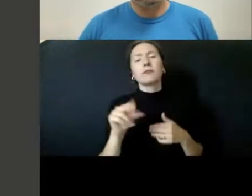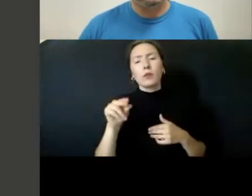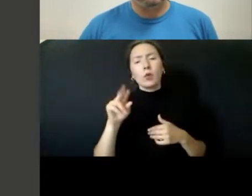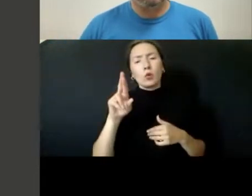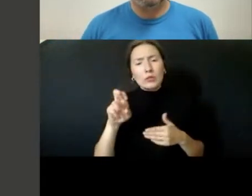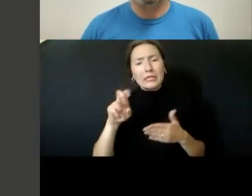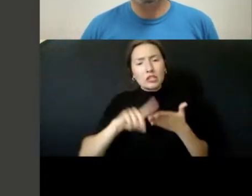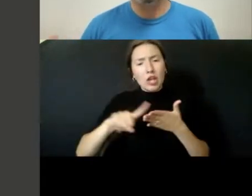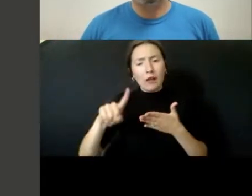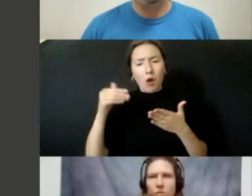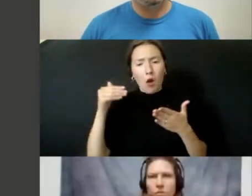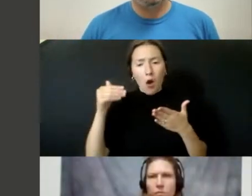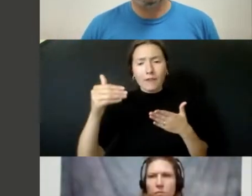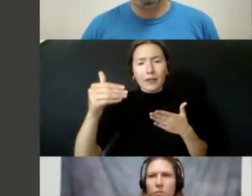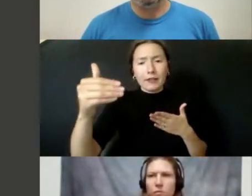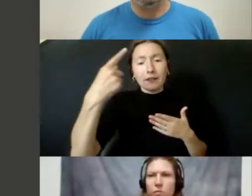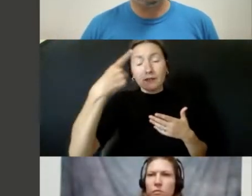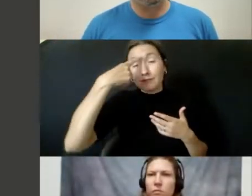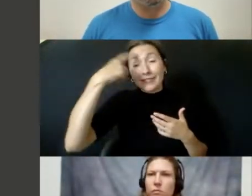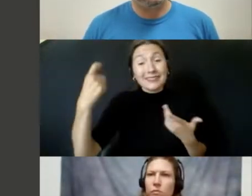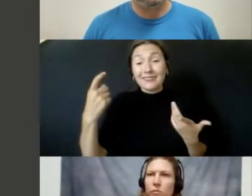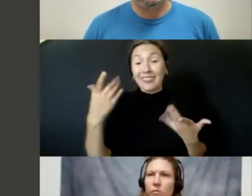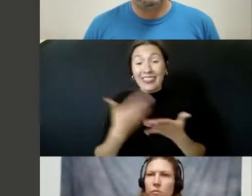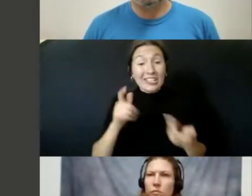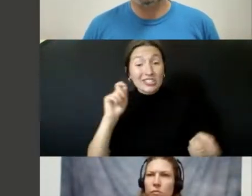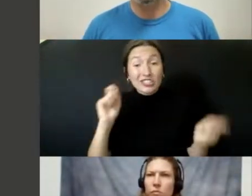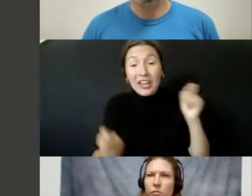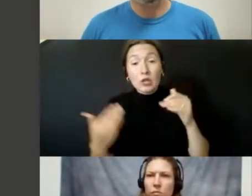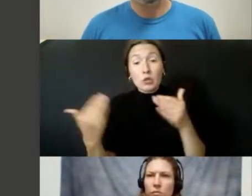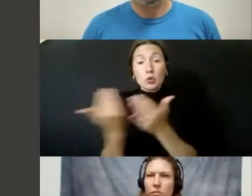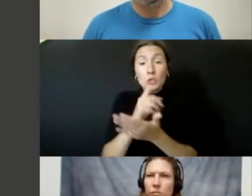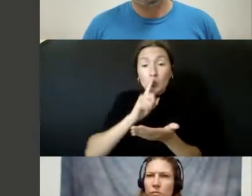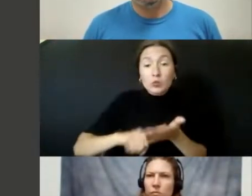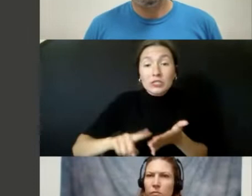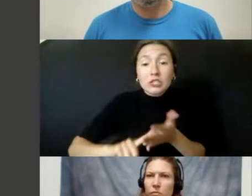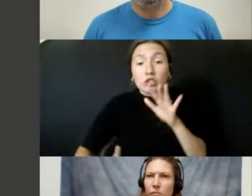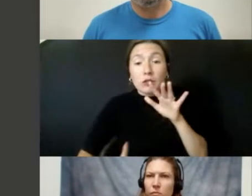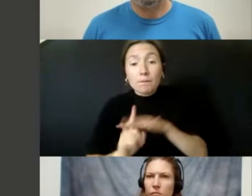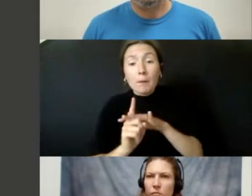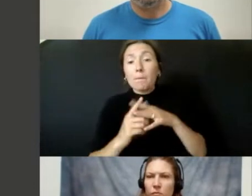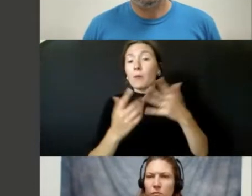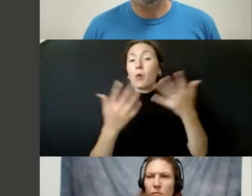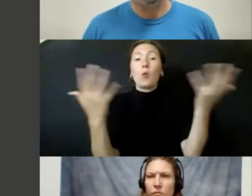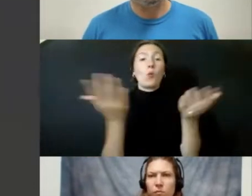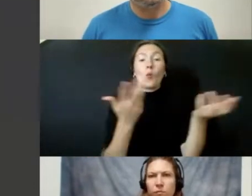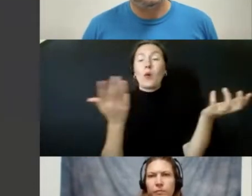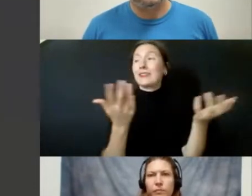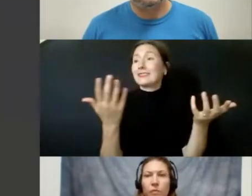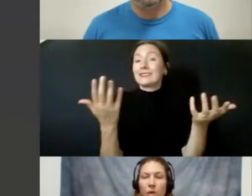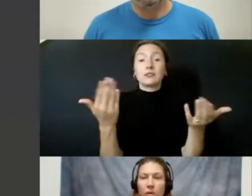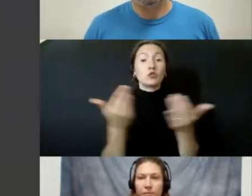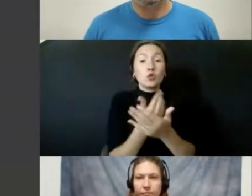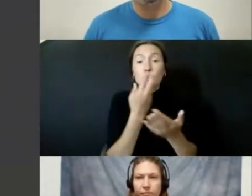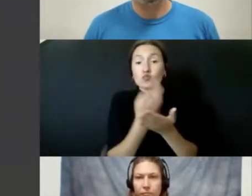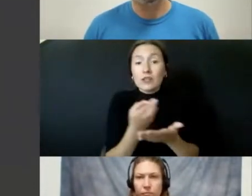what's new research that's out there what what new resources can we use to check for color or